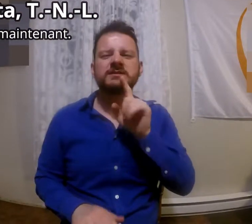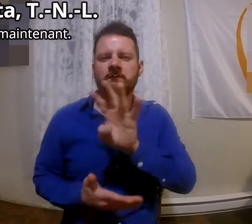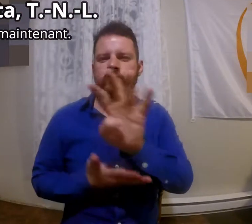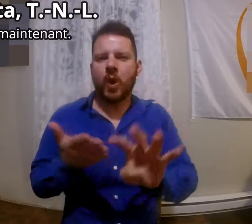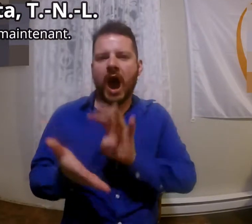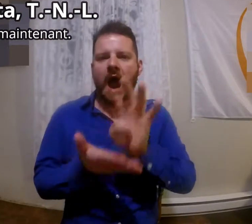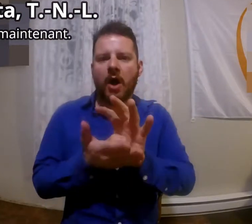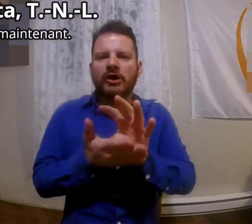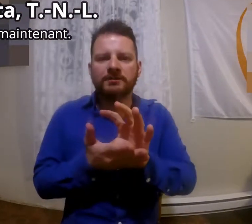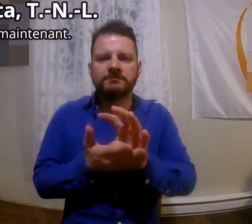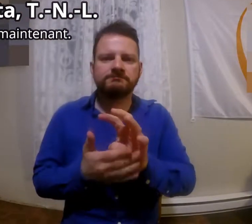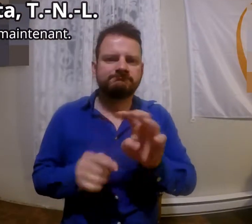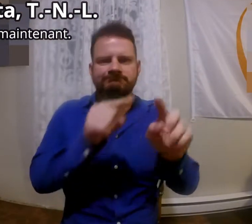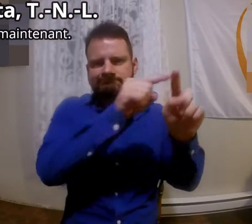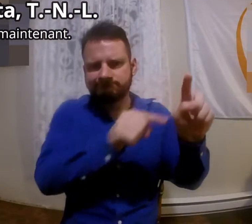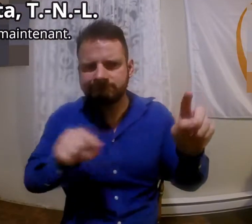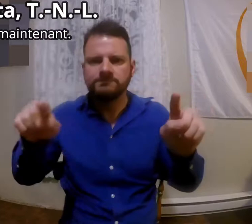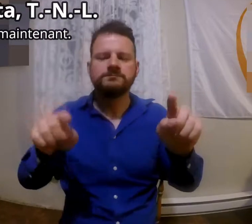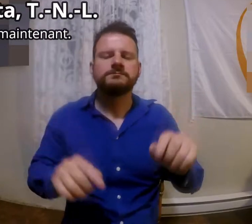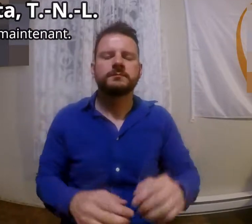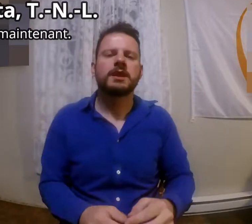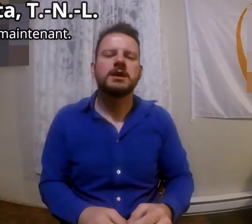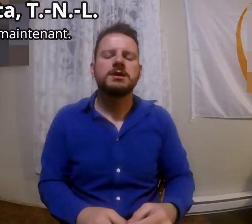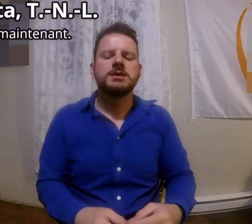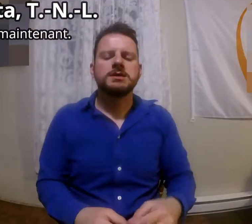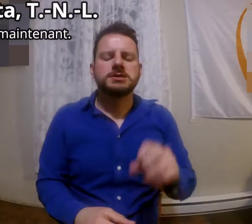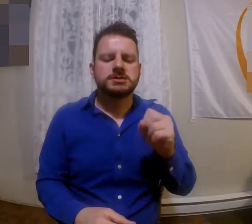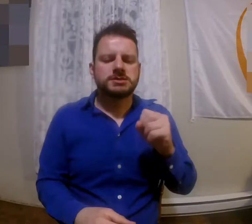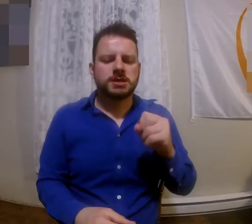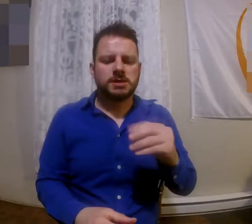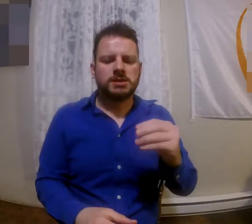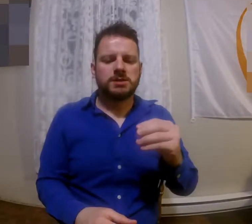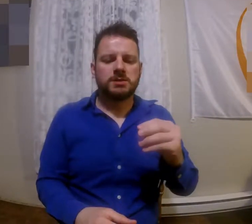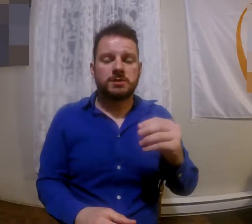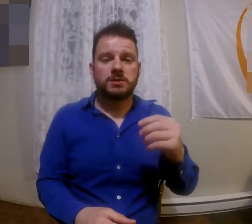That's four hours of driving to here. So...